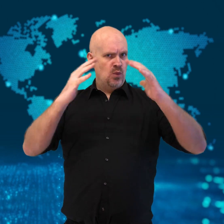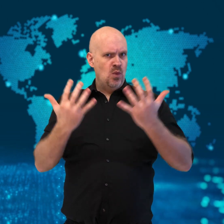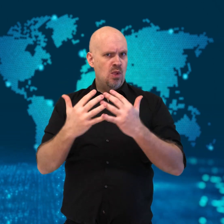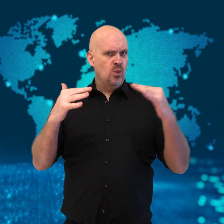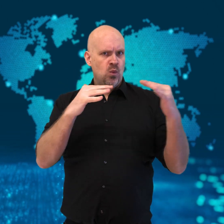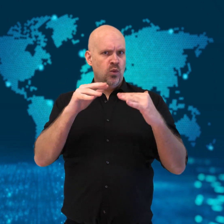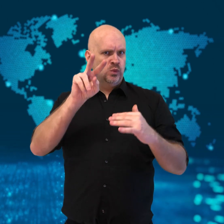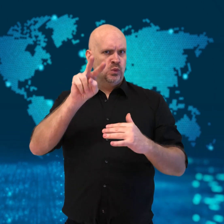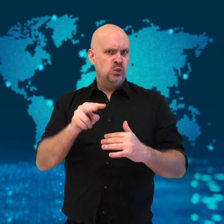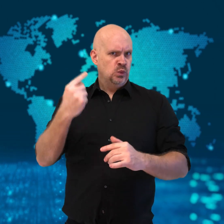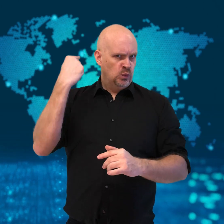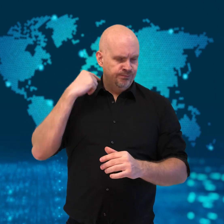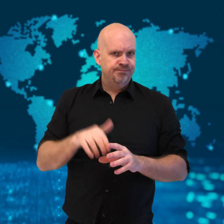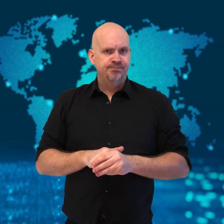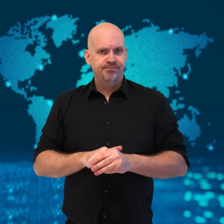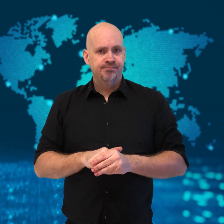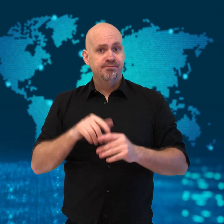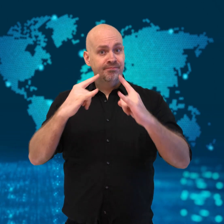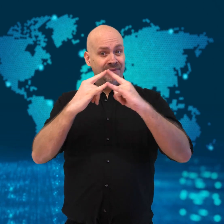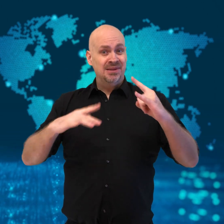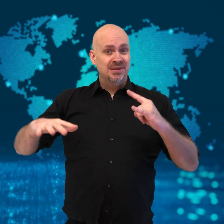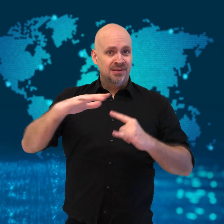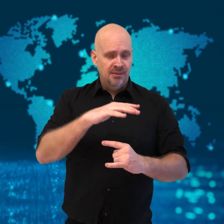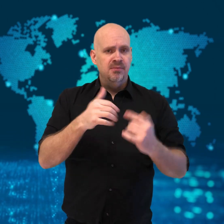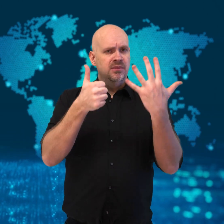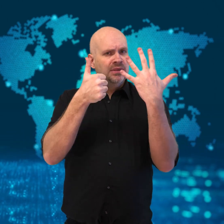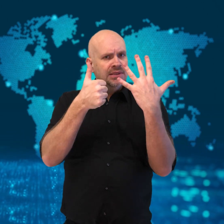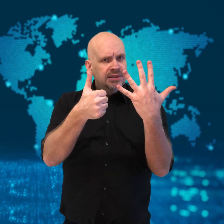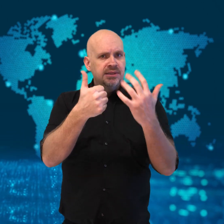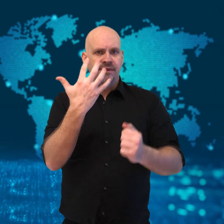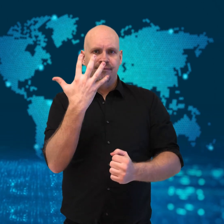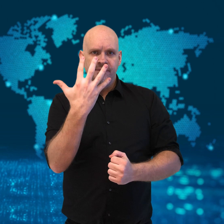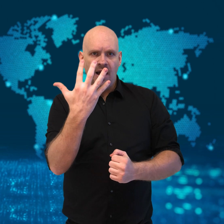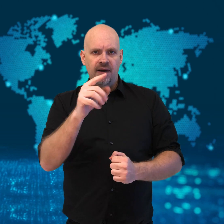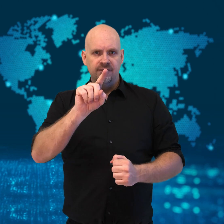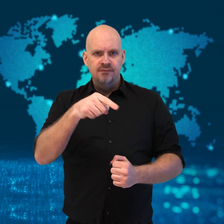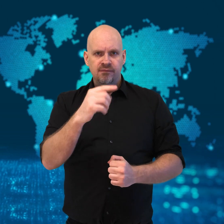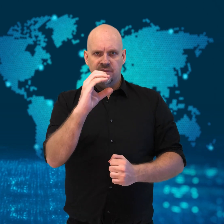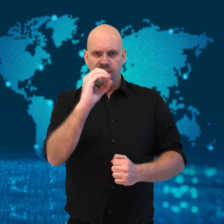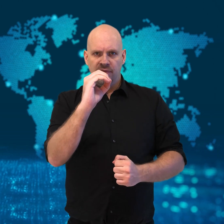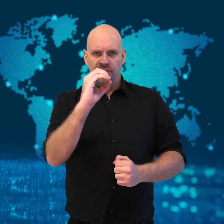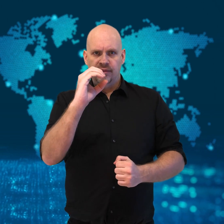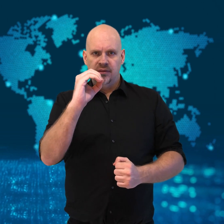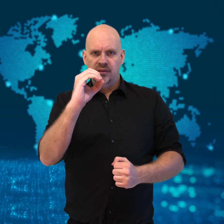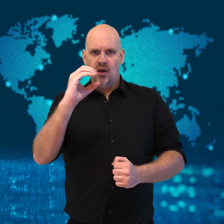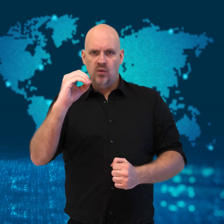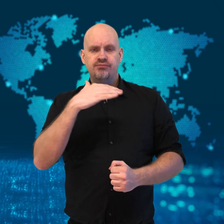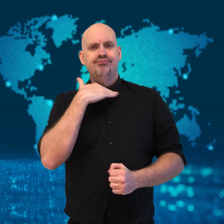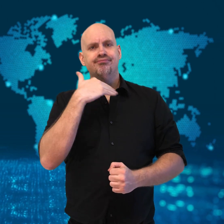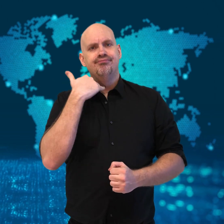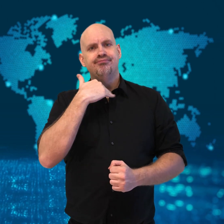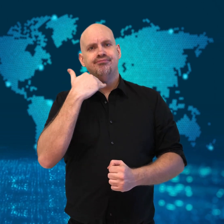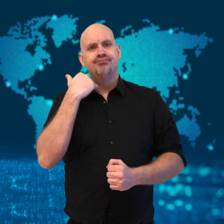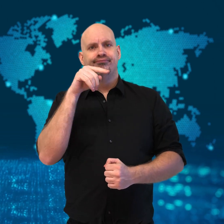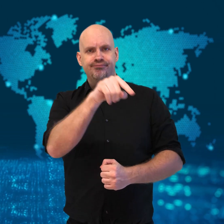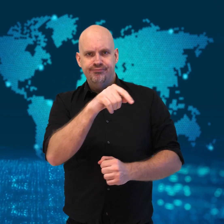Irmgard F allegedly helped carry out the murders of 10,000 people